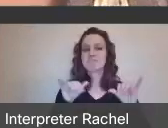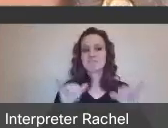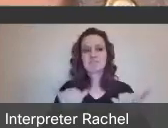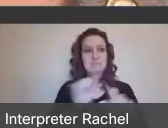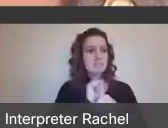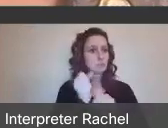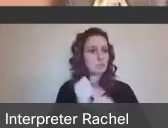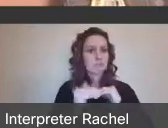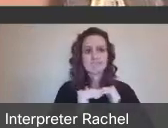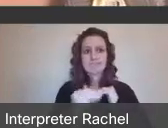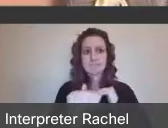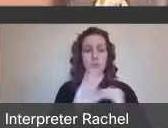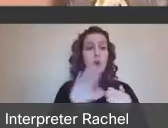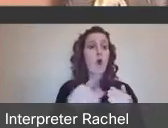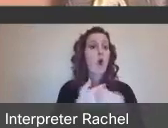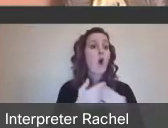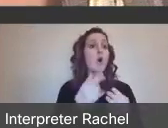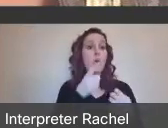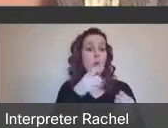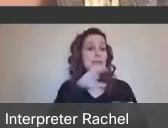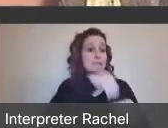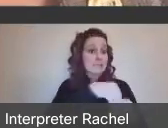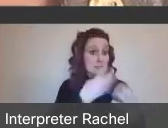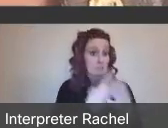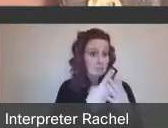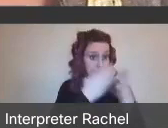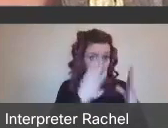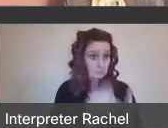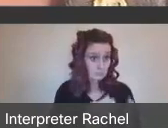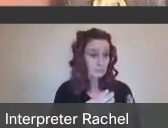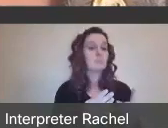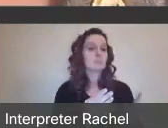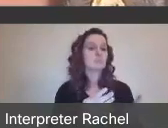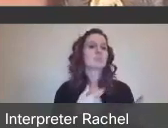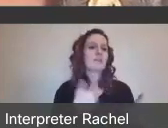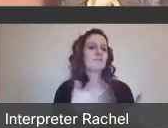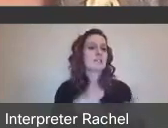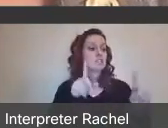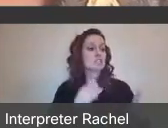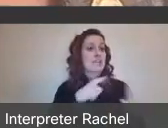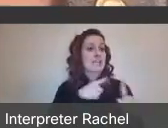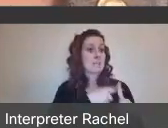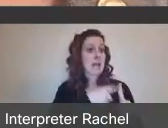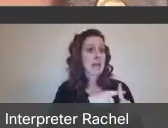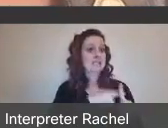All inmates at the Correctional Facility that have tested positive for COVID-19 are in isolation and